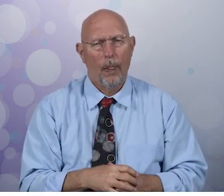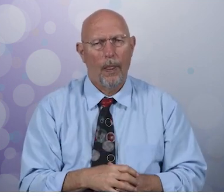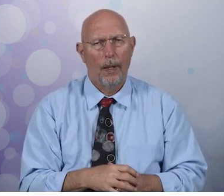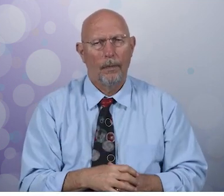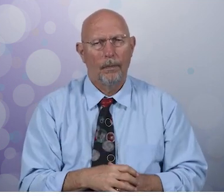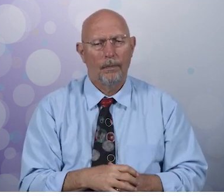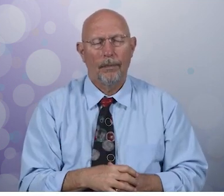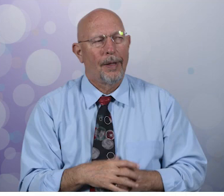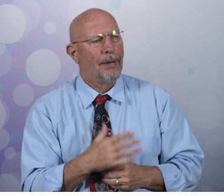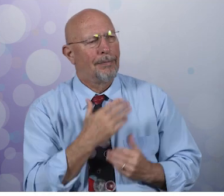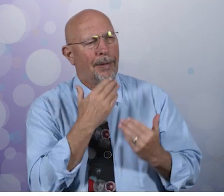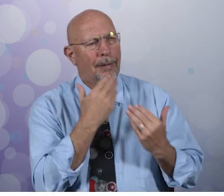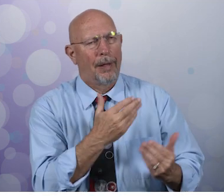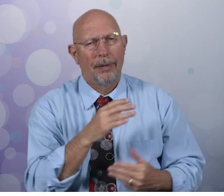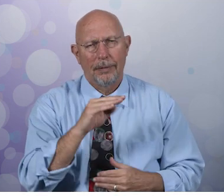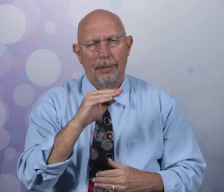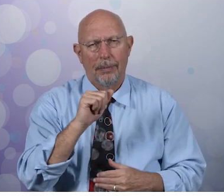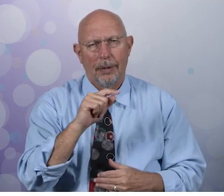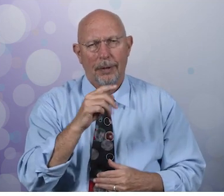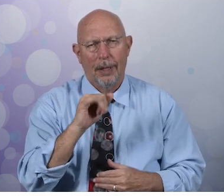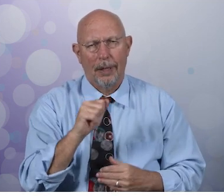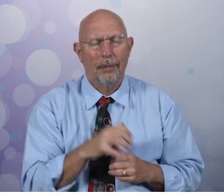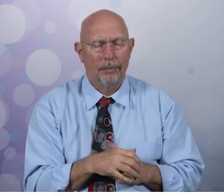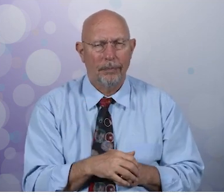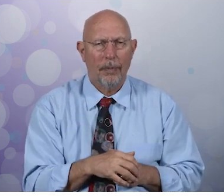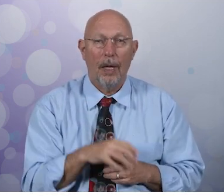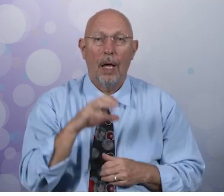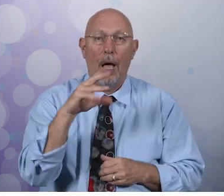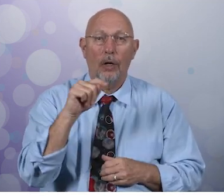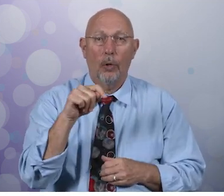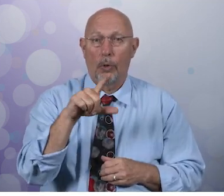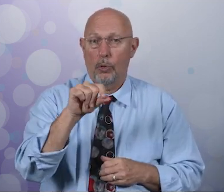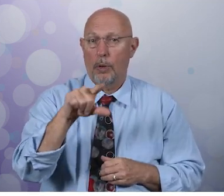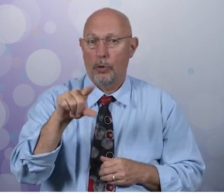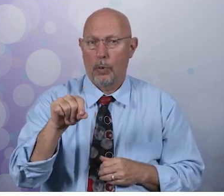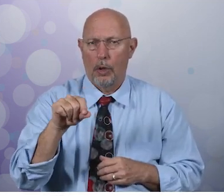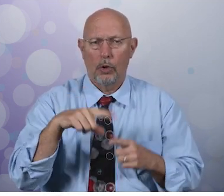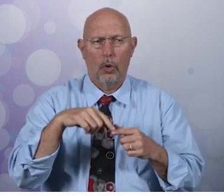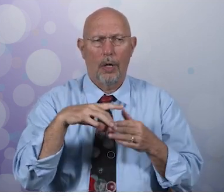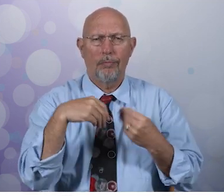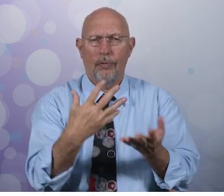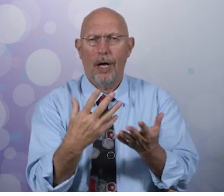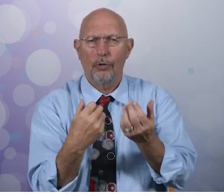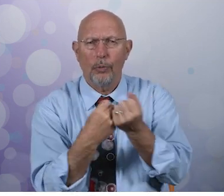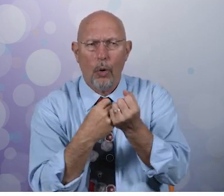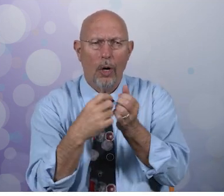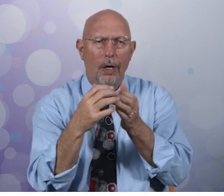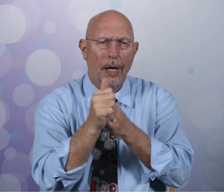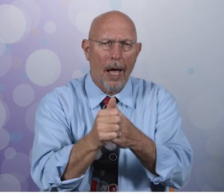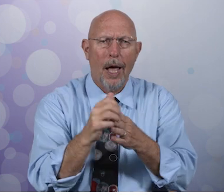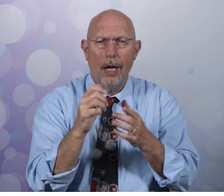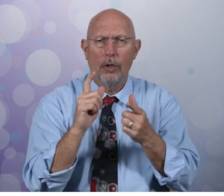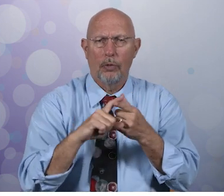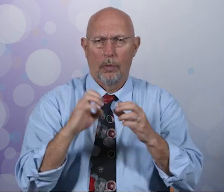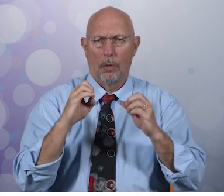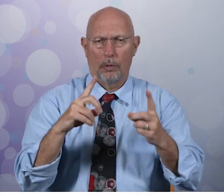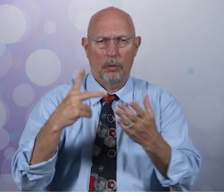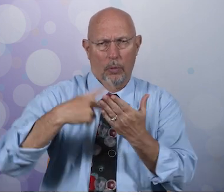Thanks, Ma' Taya. In October of 2020, in order to guide and support individualized education program teams